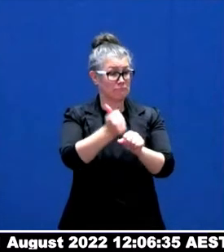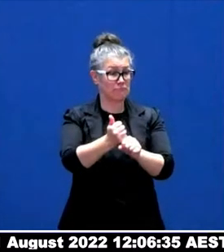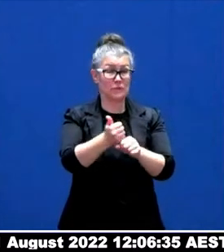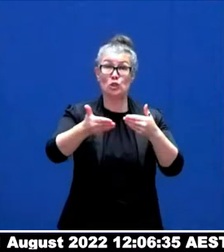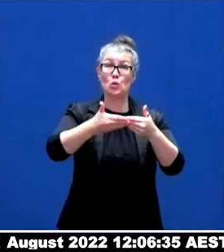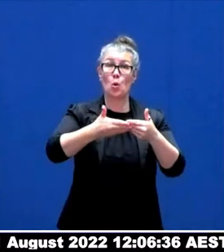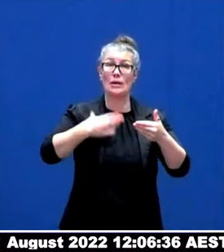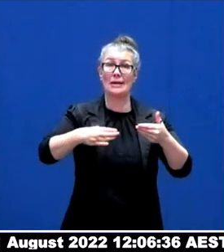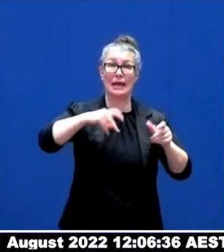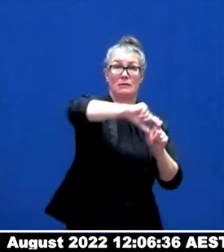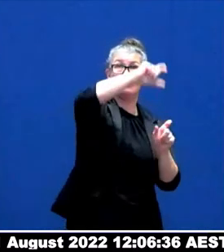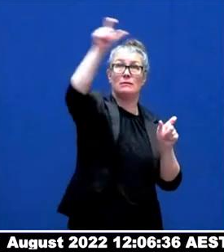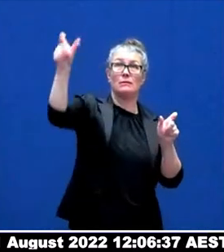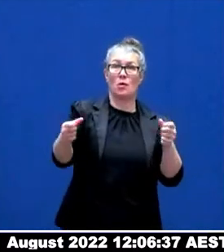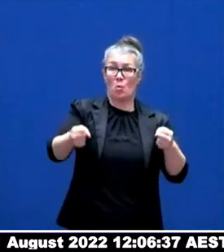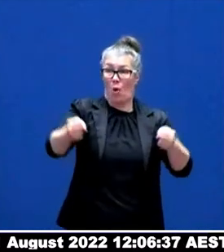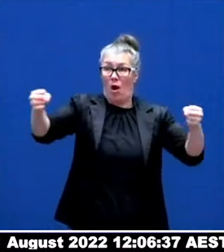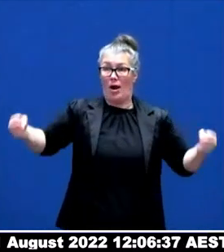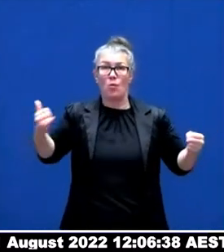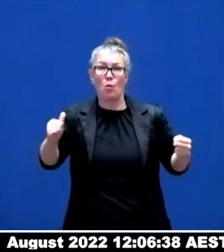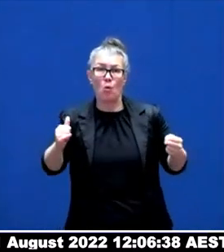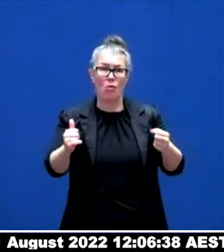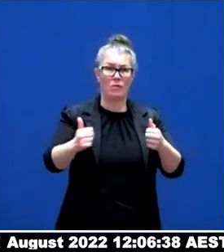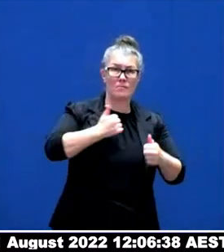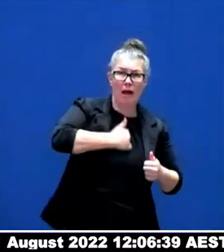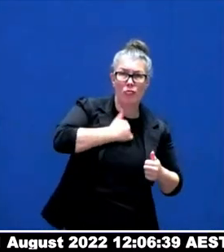adjustments to bathrooms, and they might need to be tailored to that person